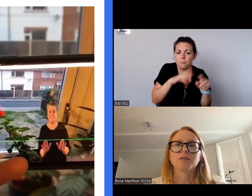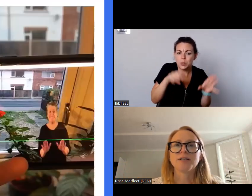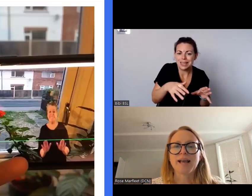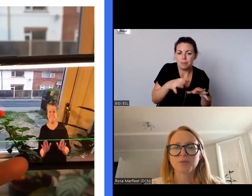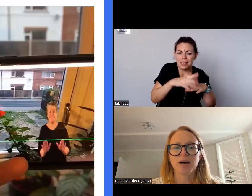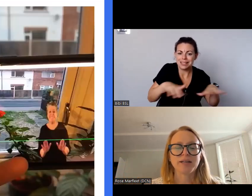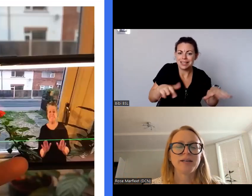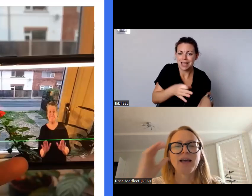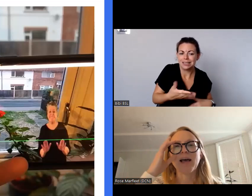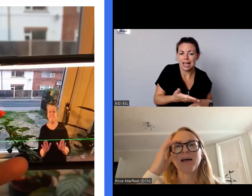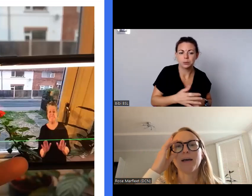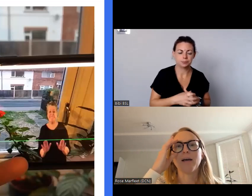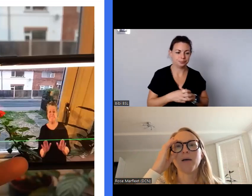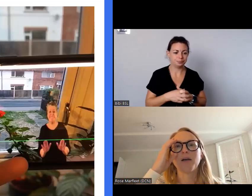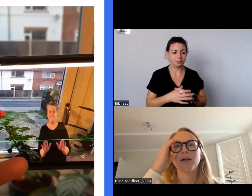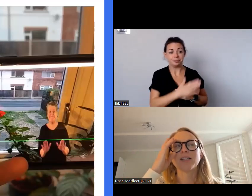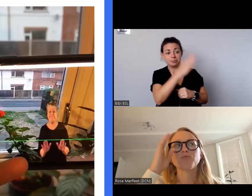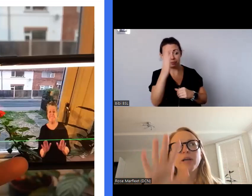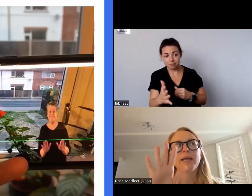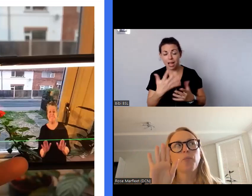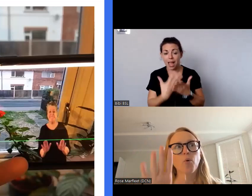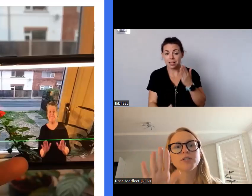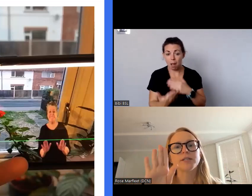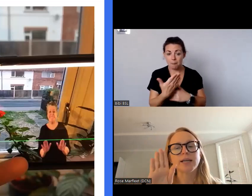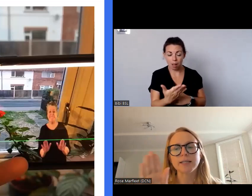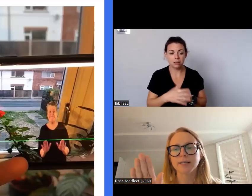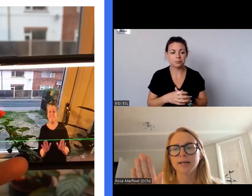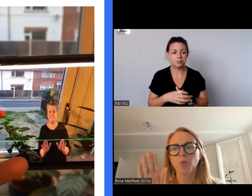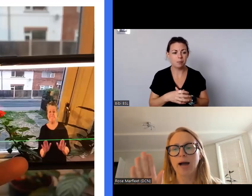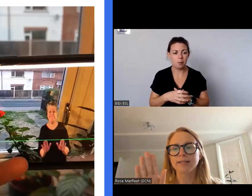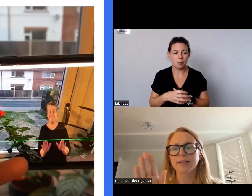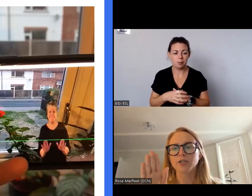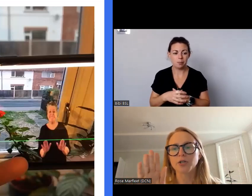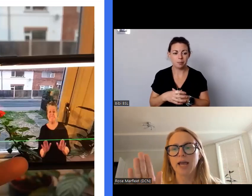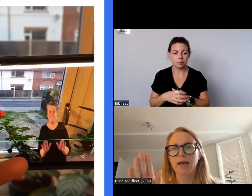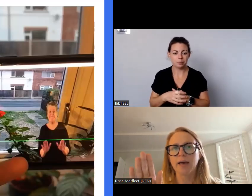On to the next one. It's really important to consider what assets you share.